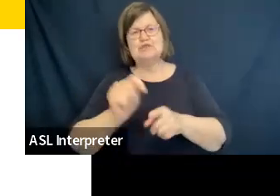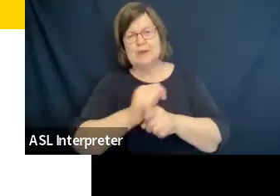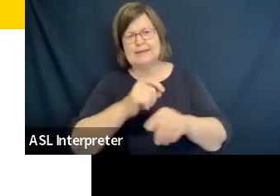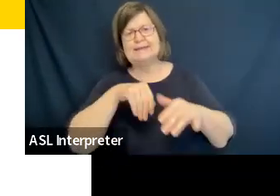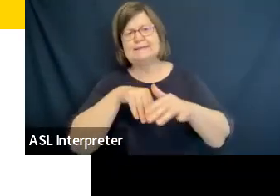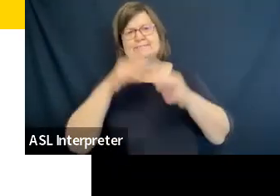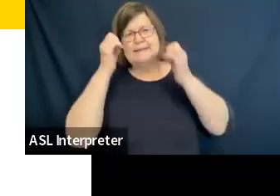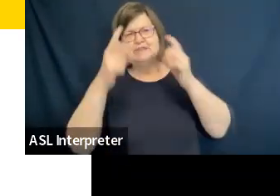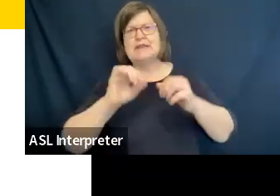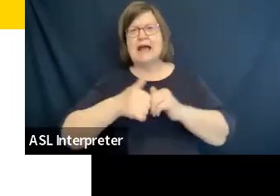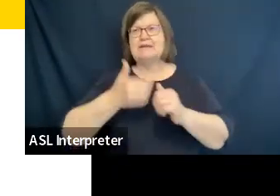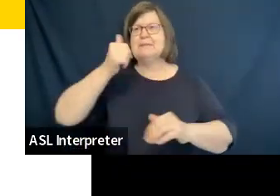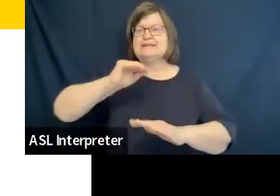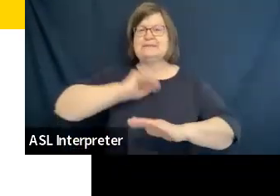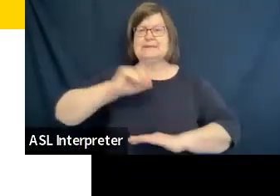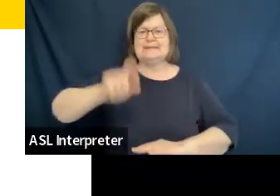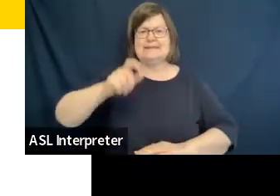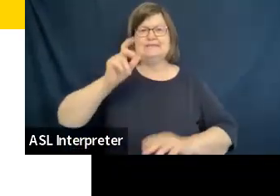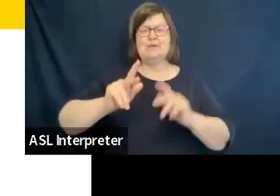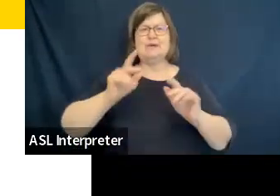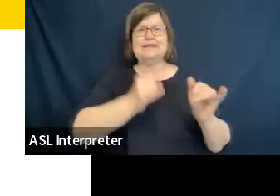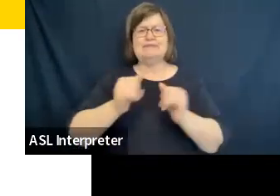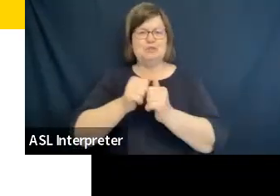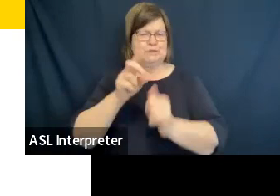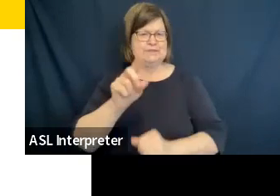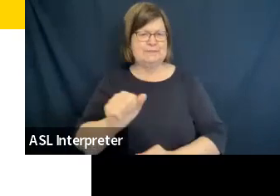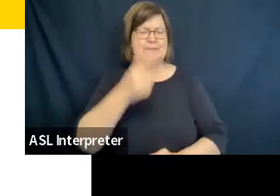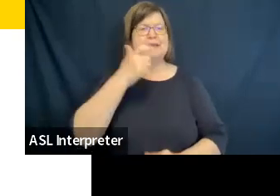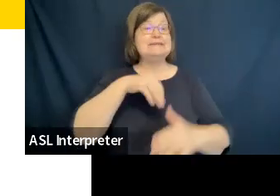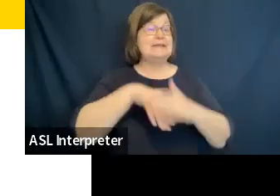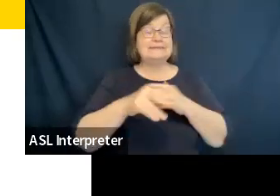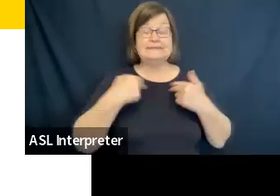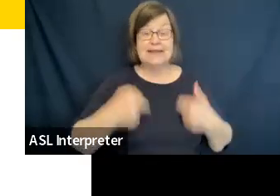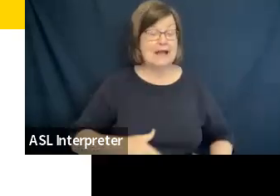the needs of individuals with disabilities, because access to healthcare is a right that